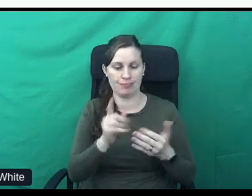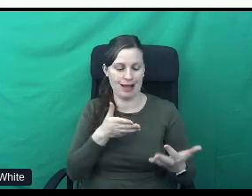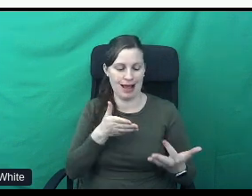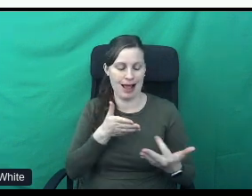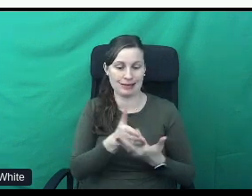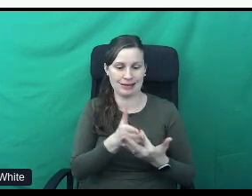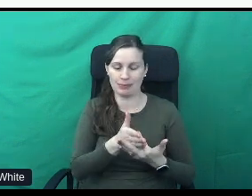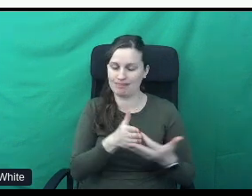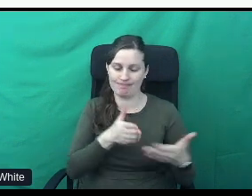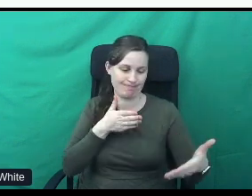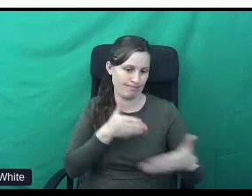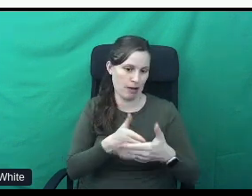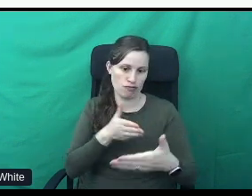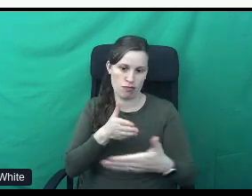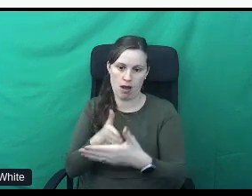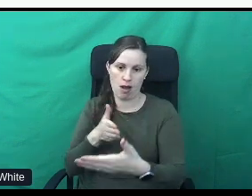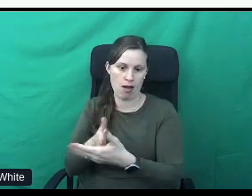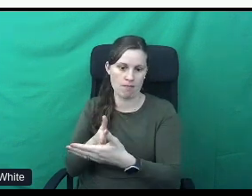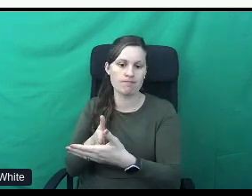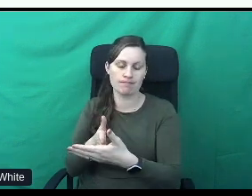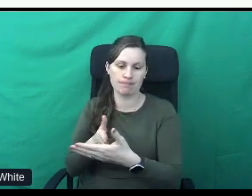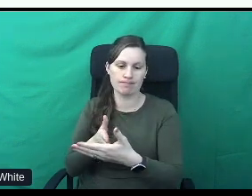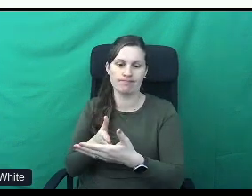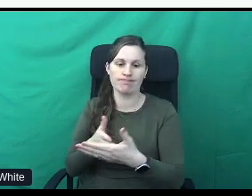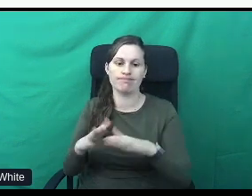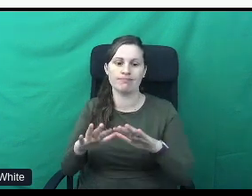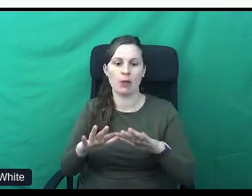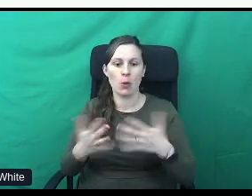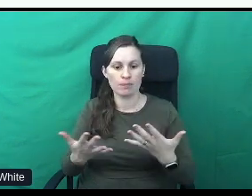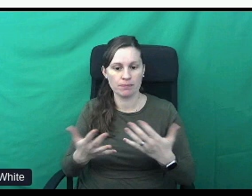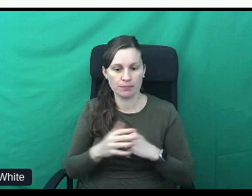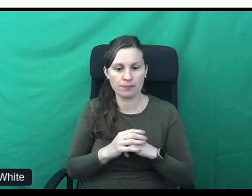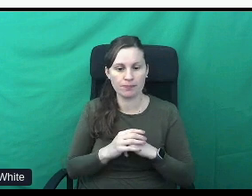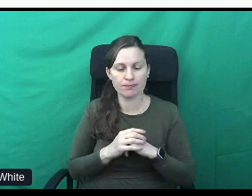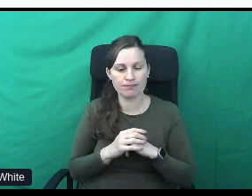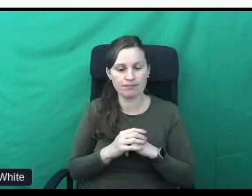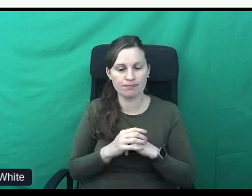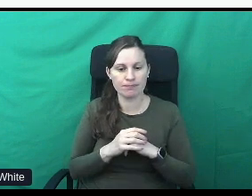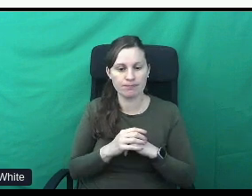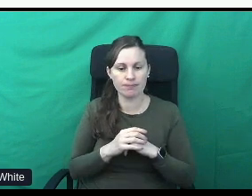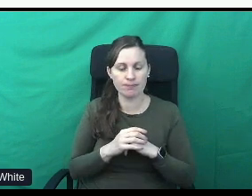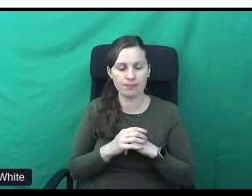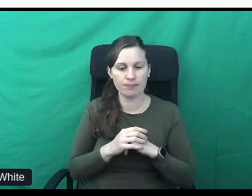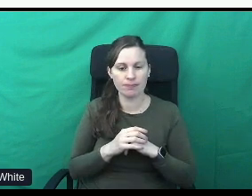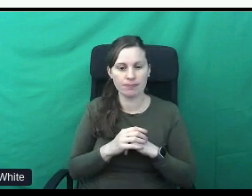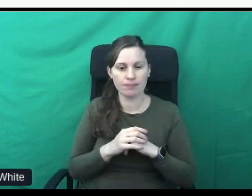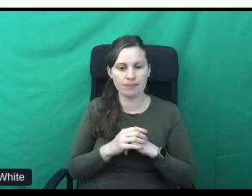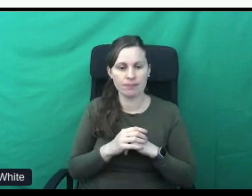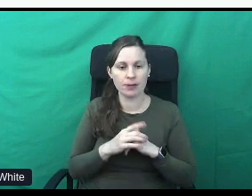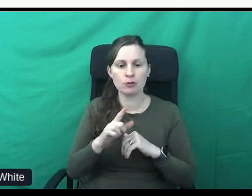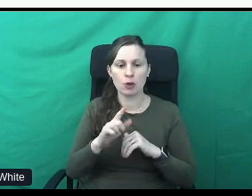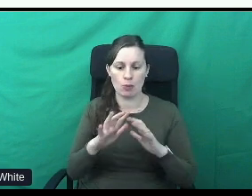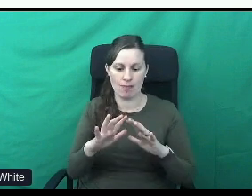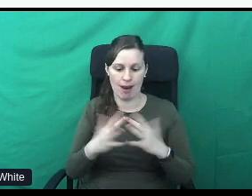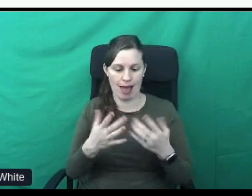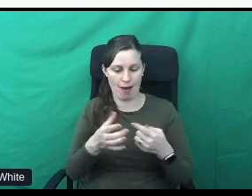So the lack of let's say like a menu markup or interactions and